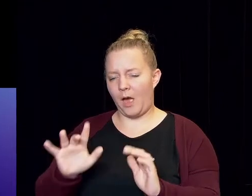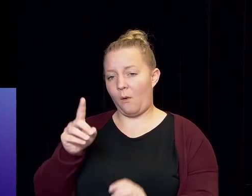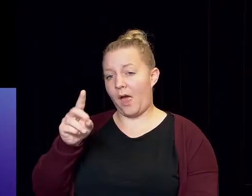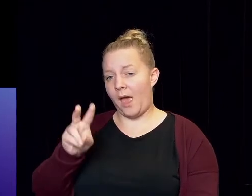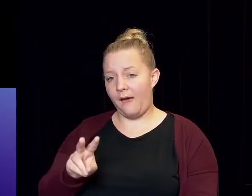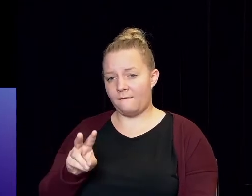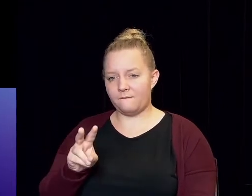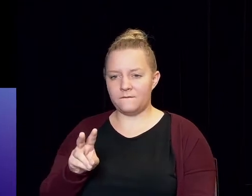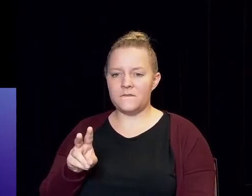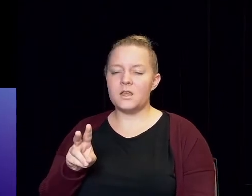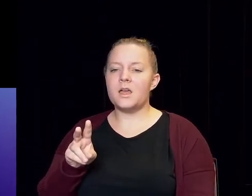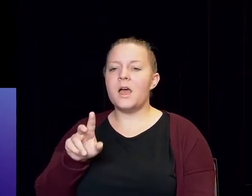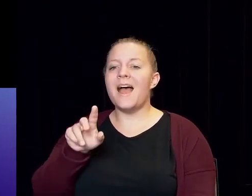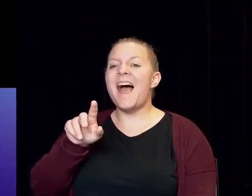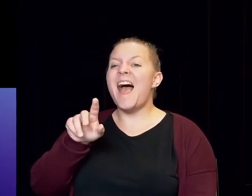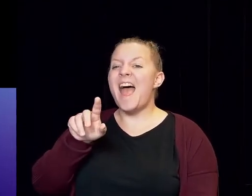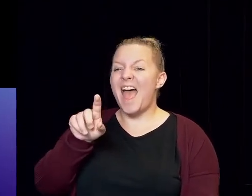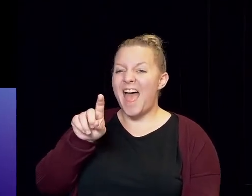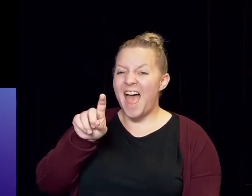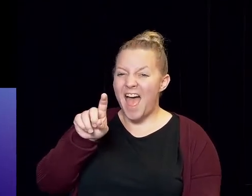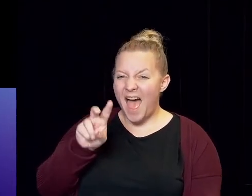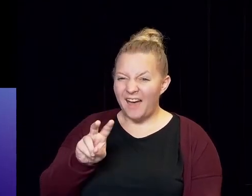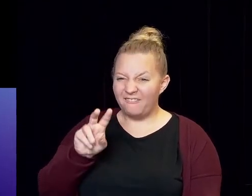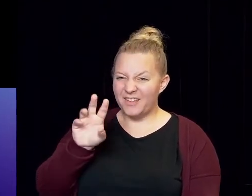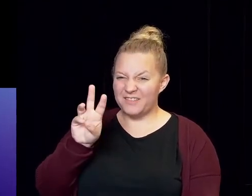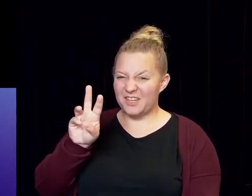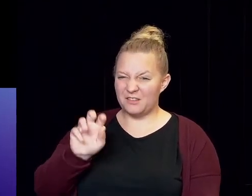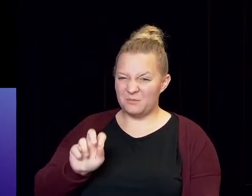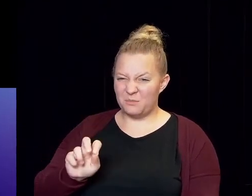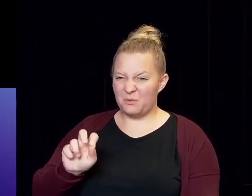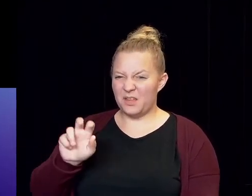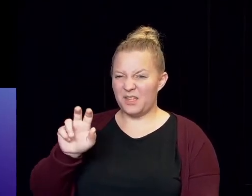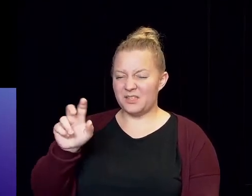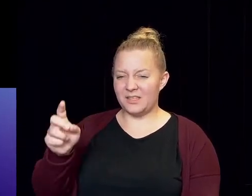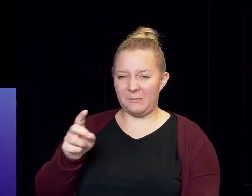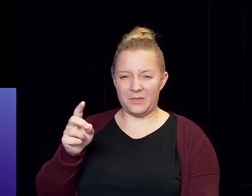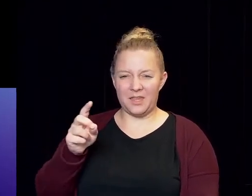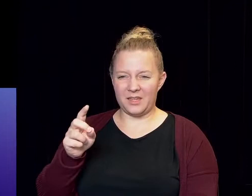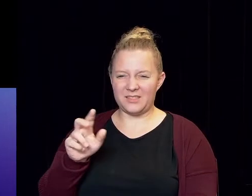And half of six point something is going to be like 3 point something. So, I pulled out my